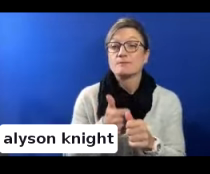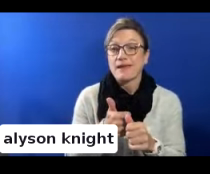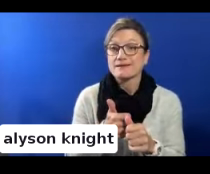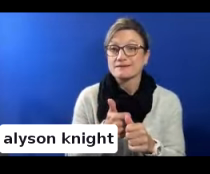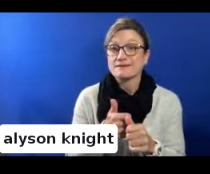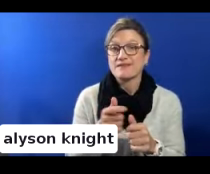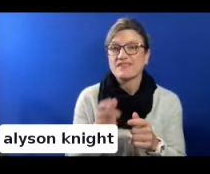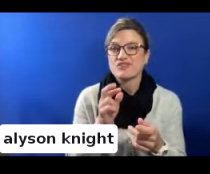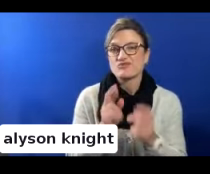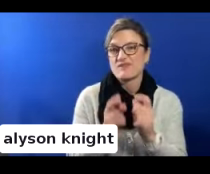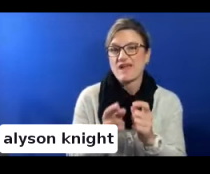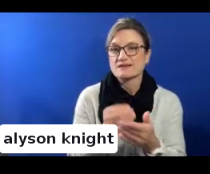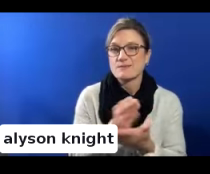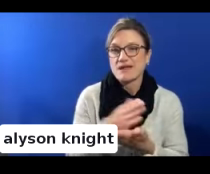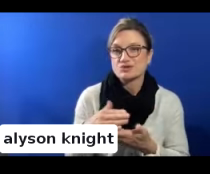revised budget on your dashboard.